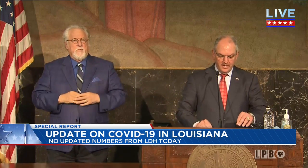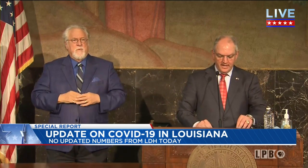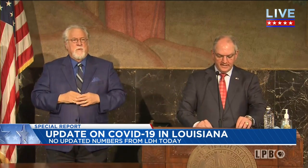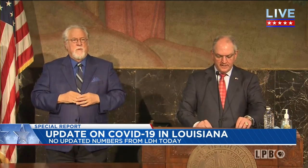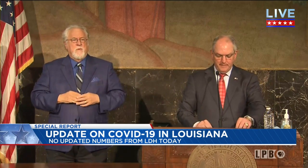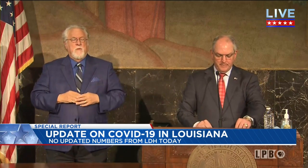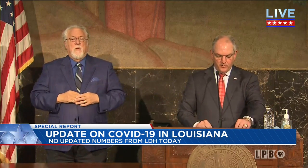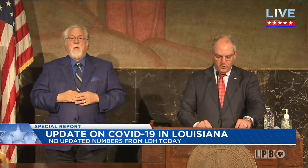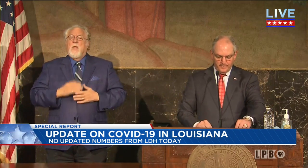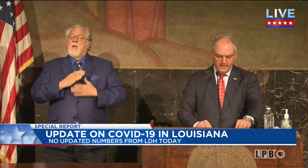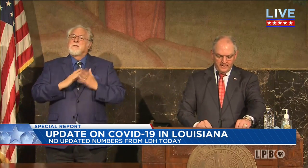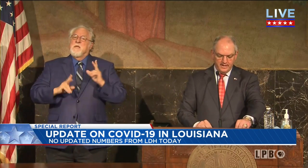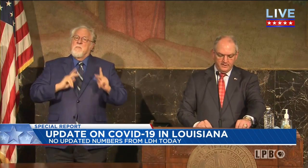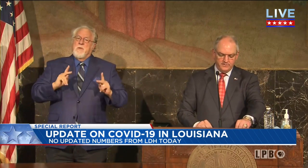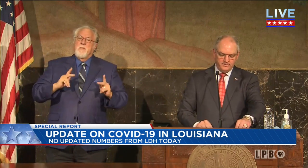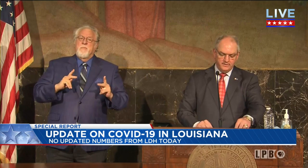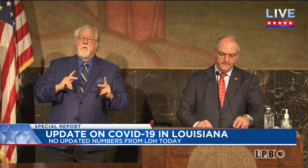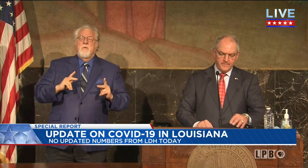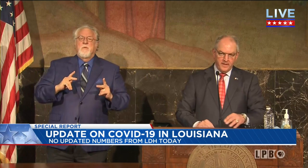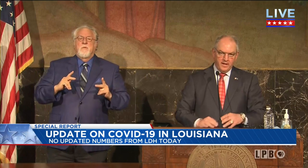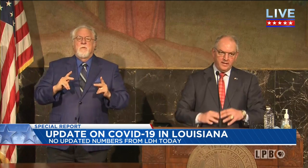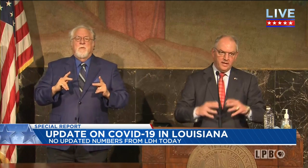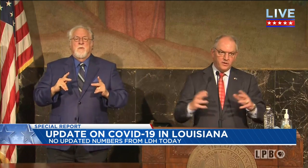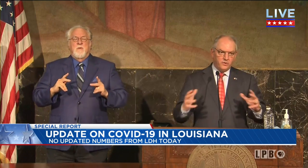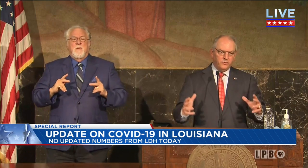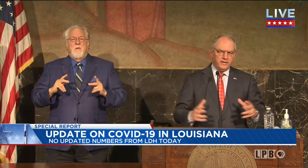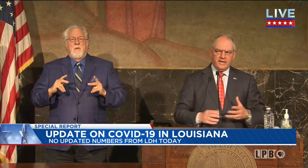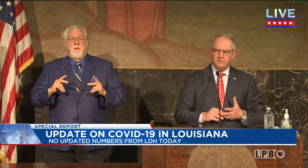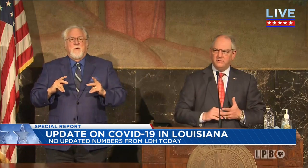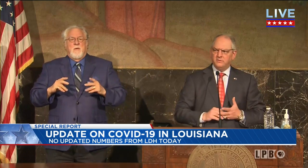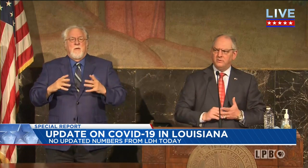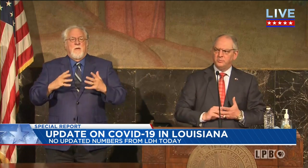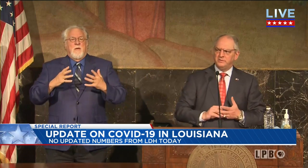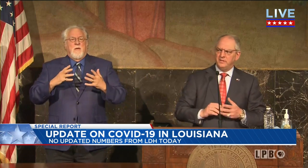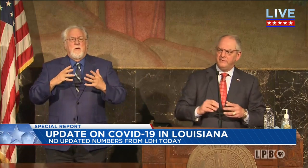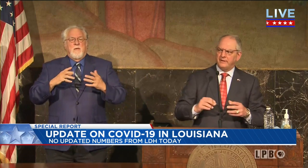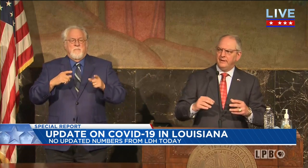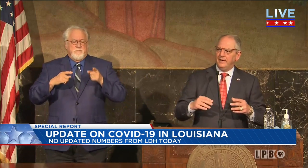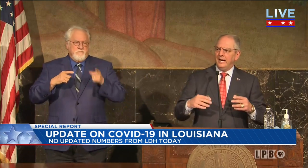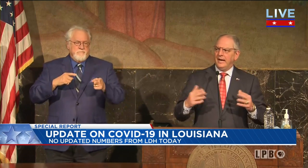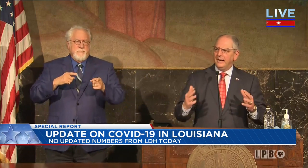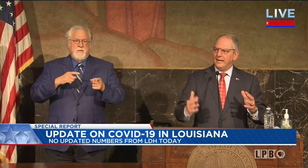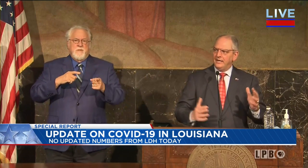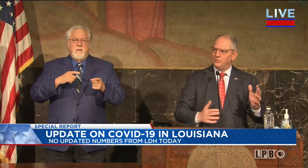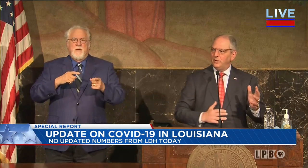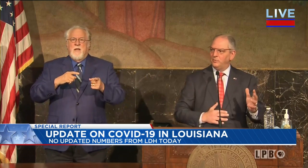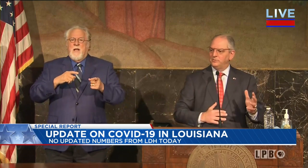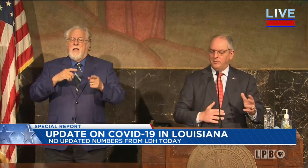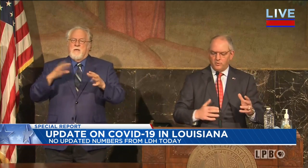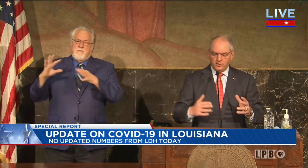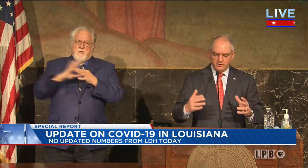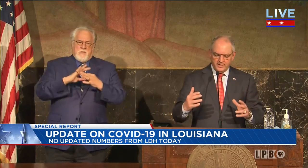SURE WHAT CAN WE DO ON THE 15th DAY OR THE 16TH DAY WE ARE MOVING IN THE RIGHT DIRECTION.